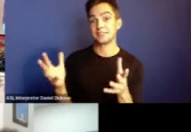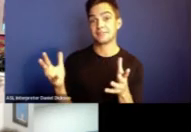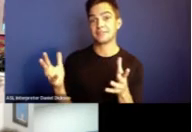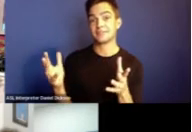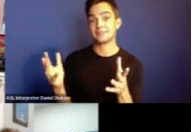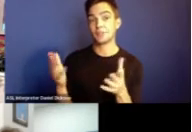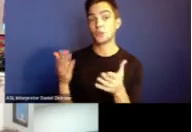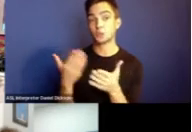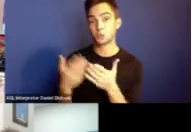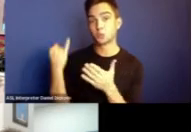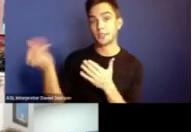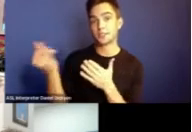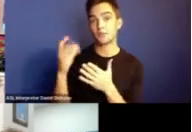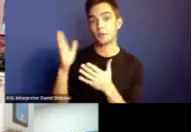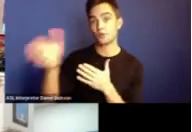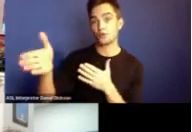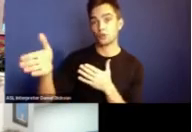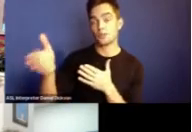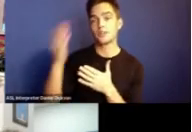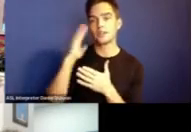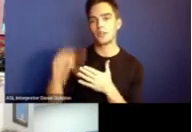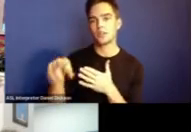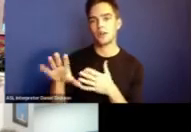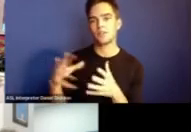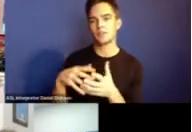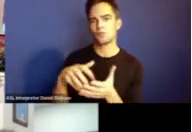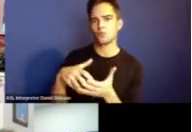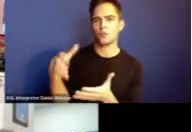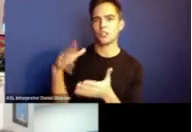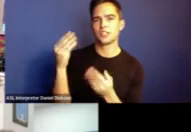good ideas for the future. And I know when you have such rich data, there are sort of endless